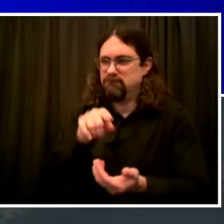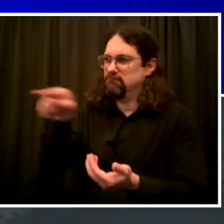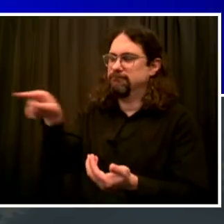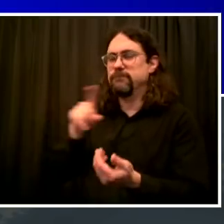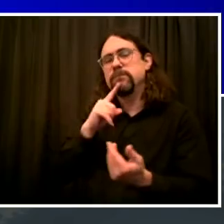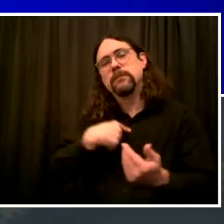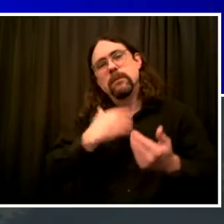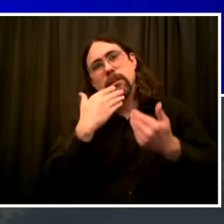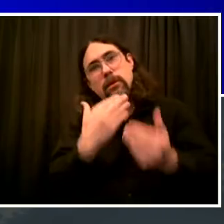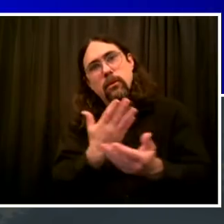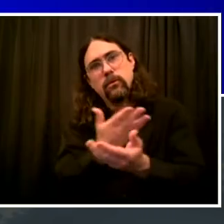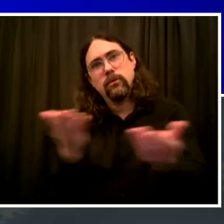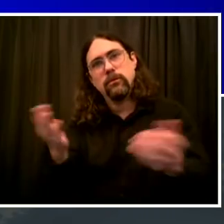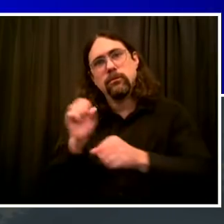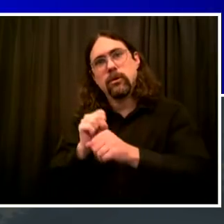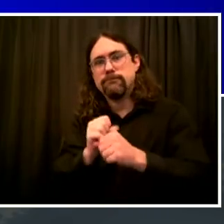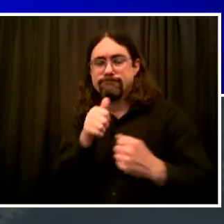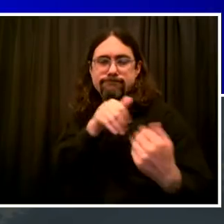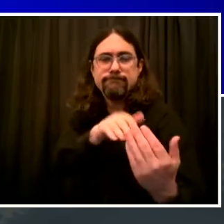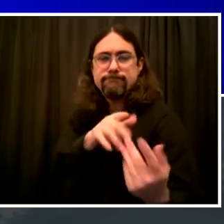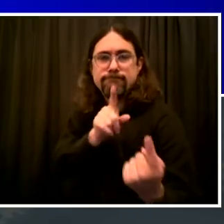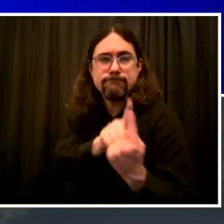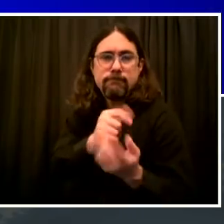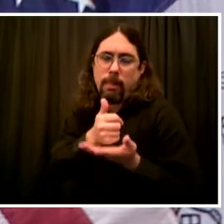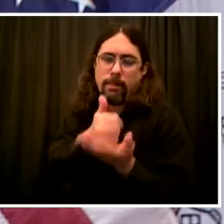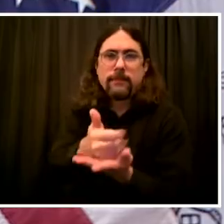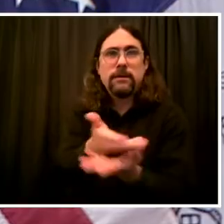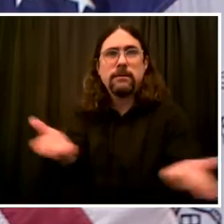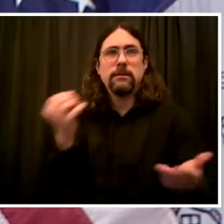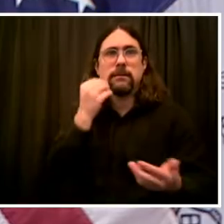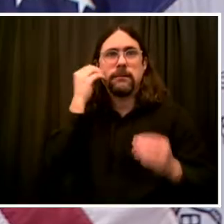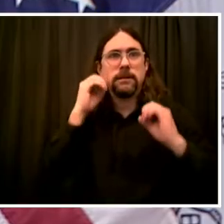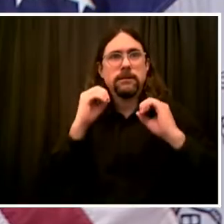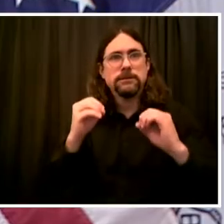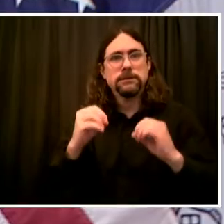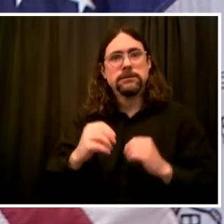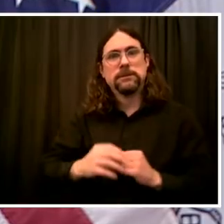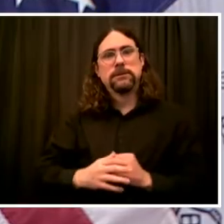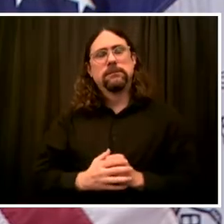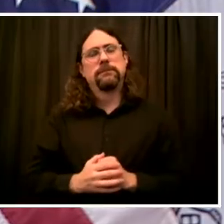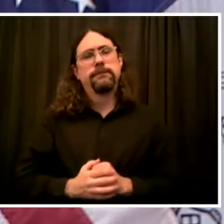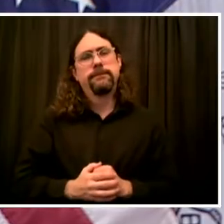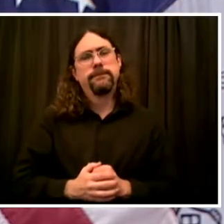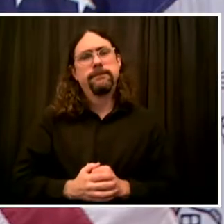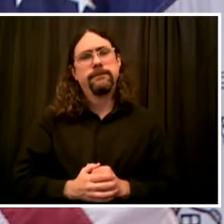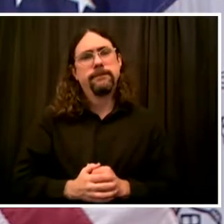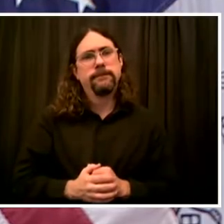OFFICERS, ON THE